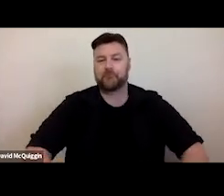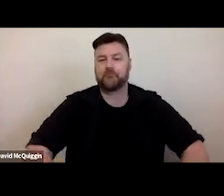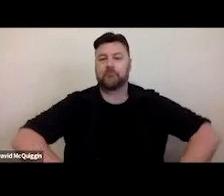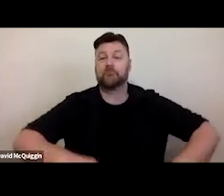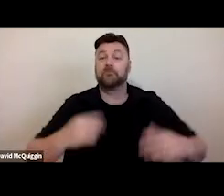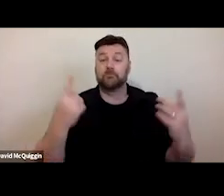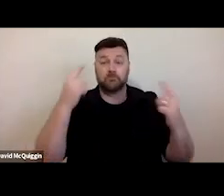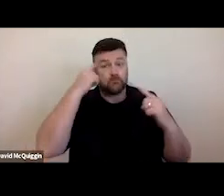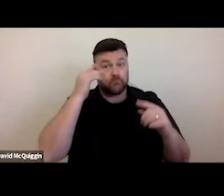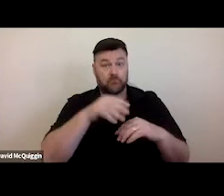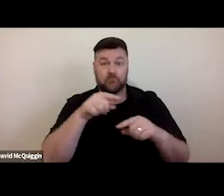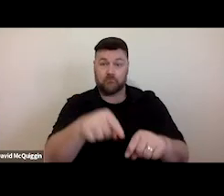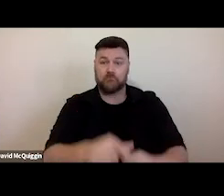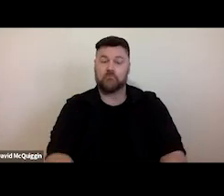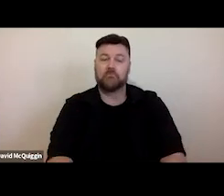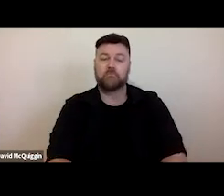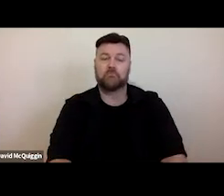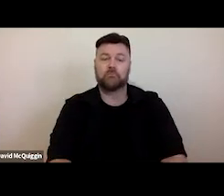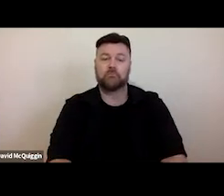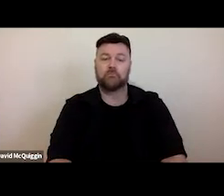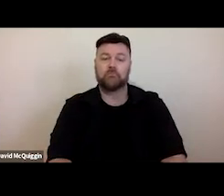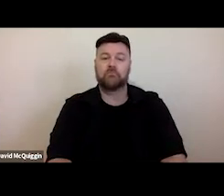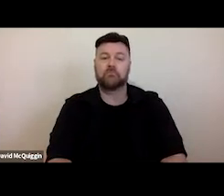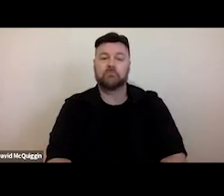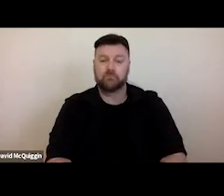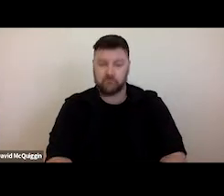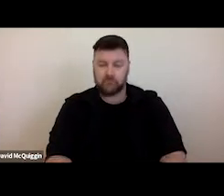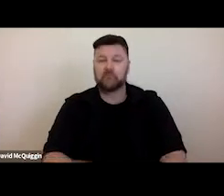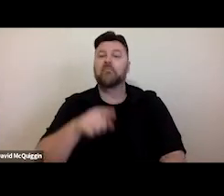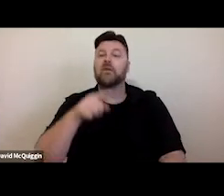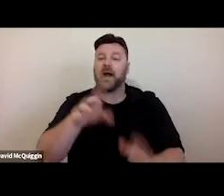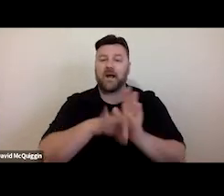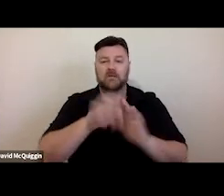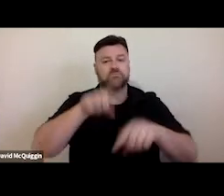psychographics vir -- groups vary a lot in English-speaking countries? Yes, they do.